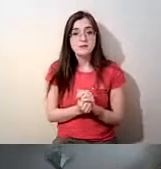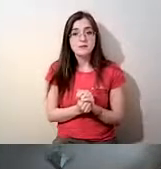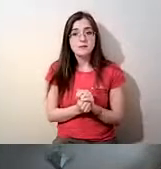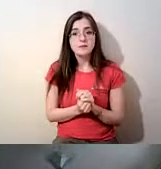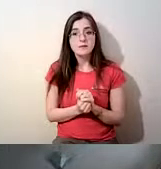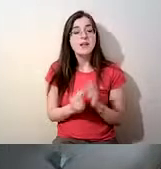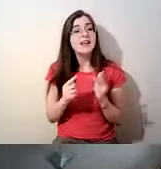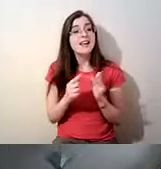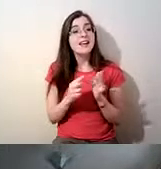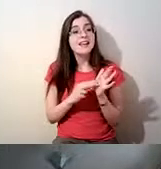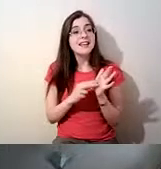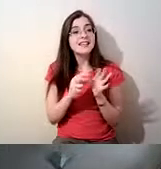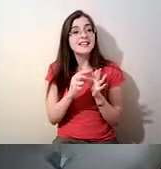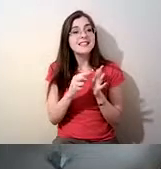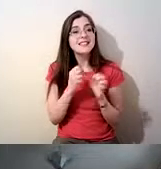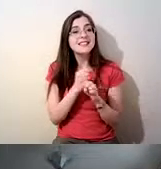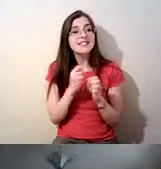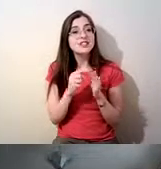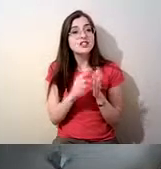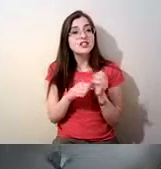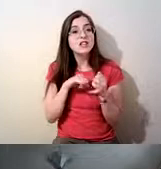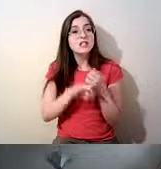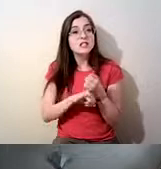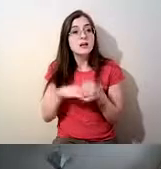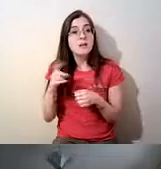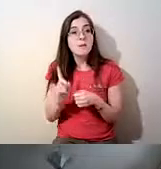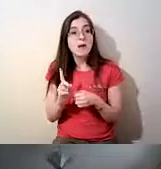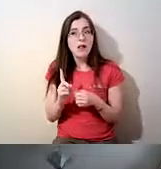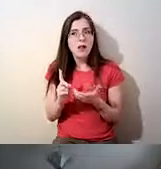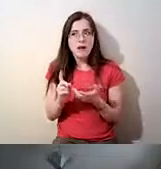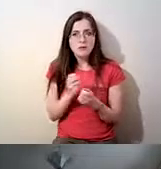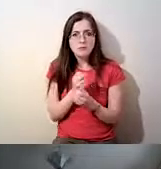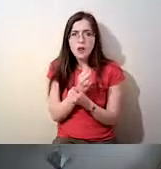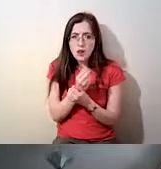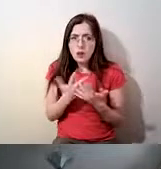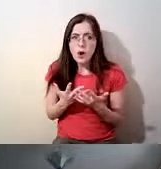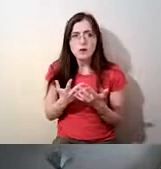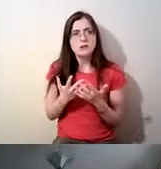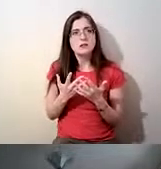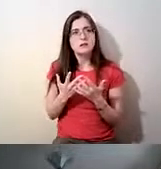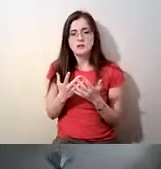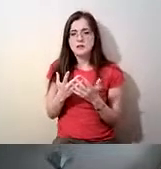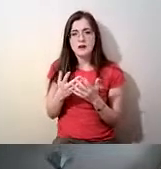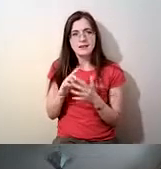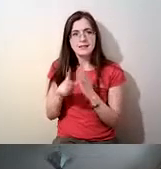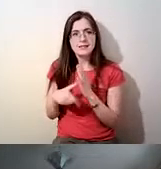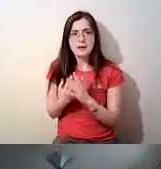of indigenous peoples are disabled and i think we can see this broadly across different marginalized